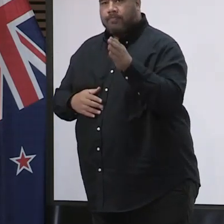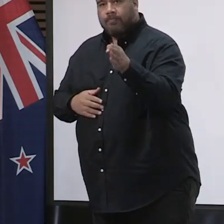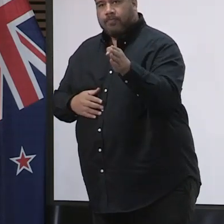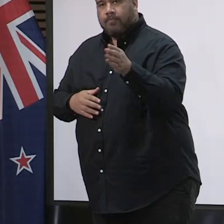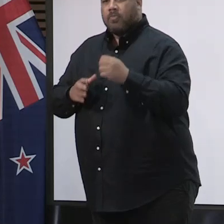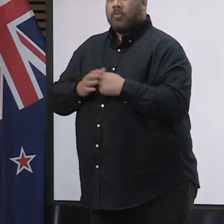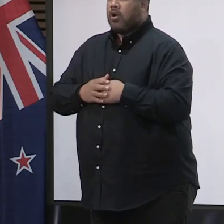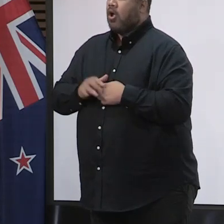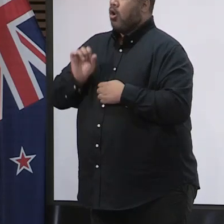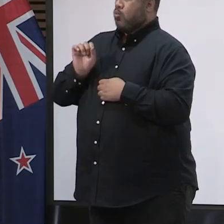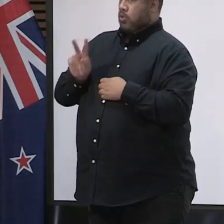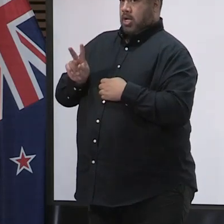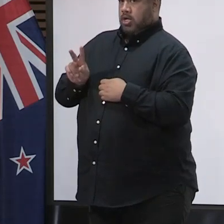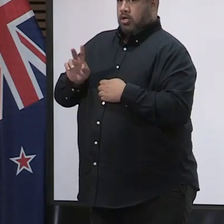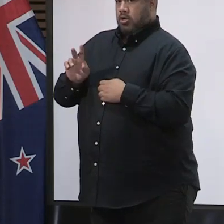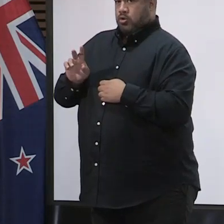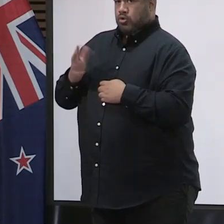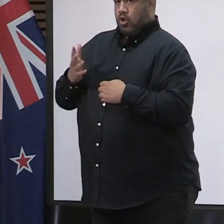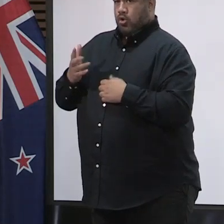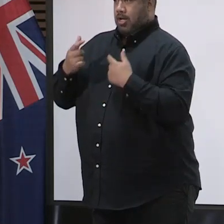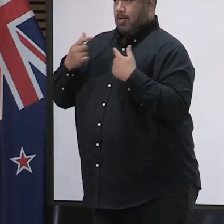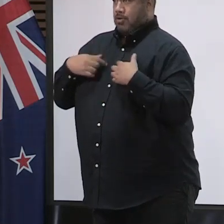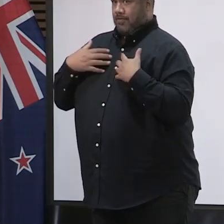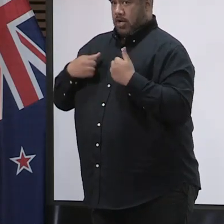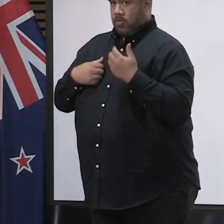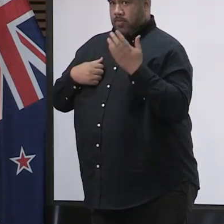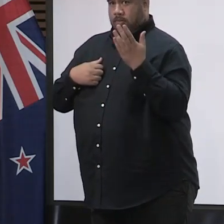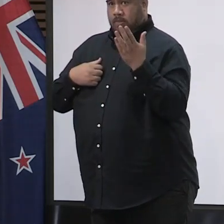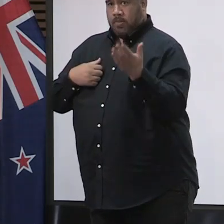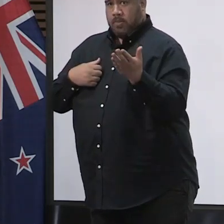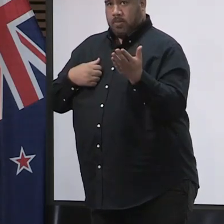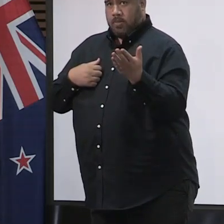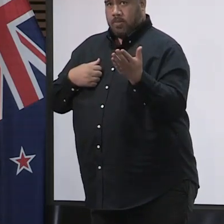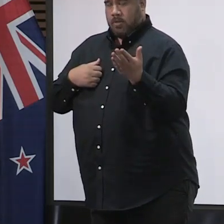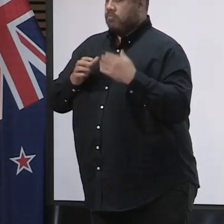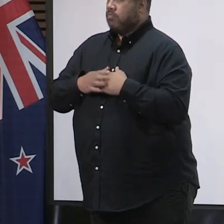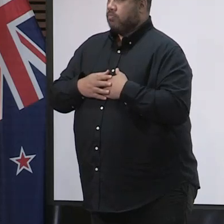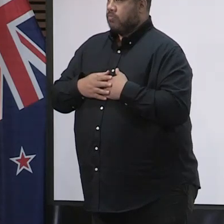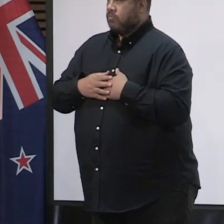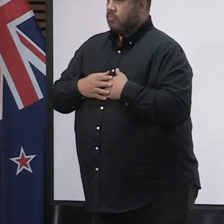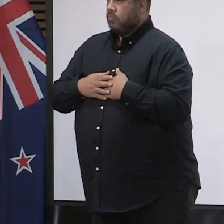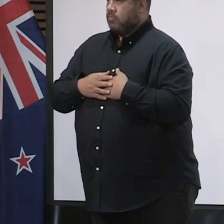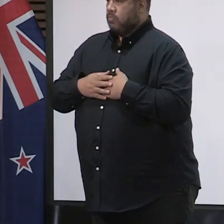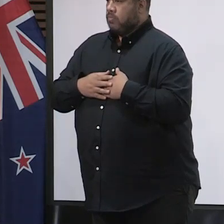COVID-19 outbreak control. What about health workers passing onto COVID to other members of their